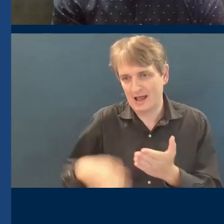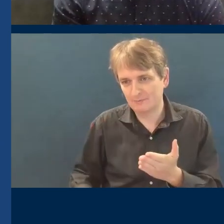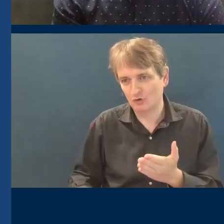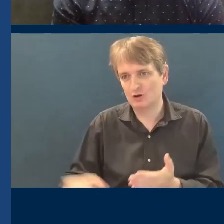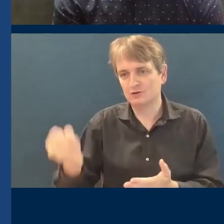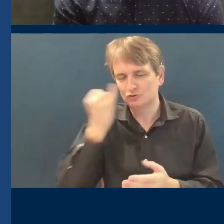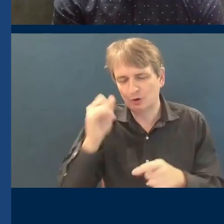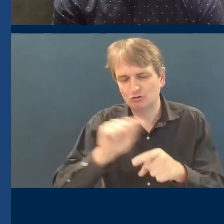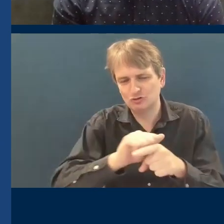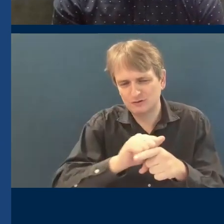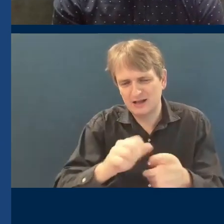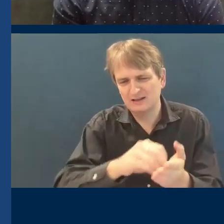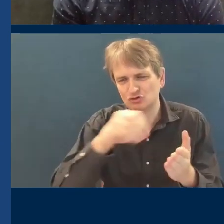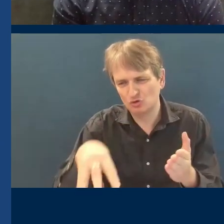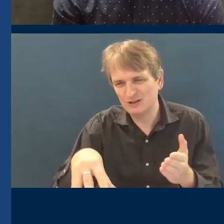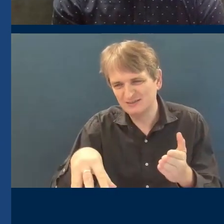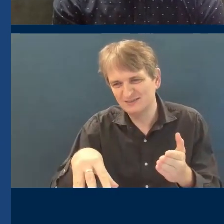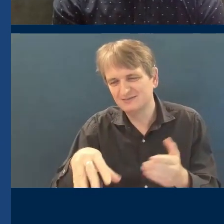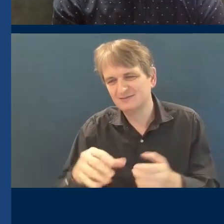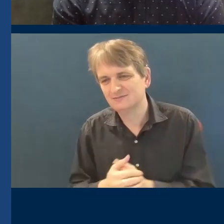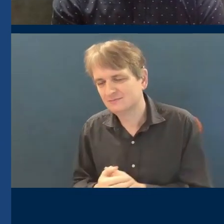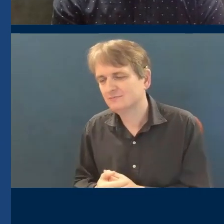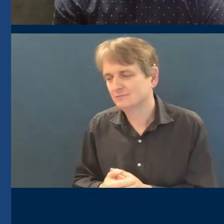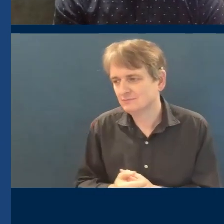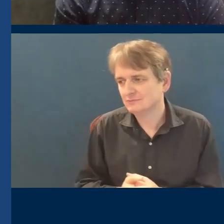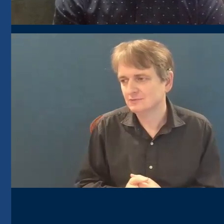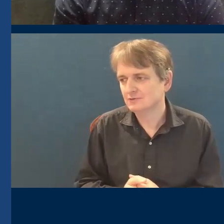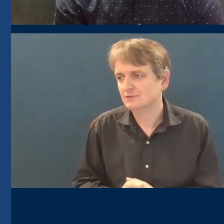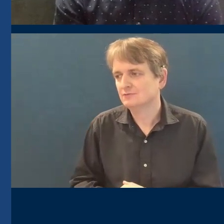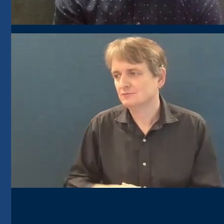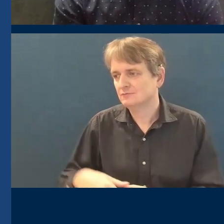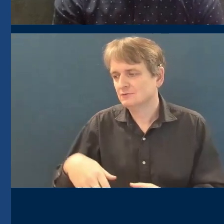So then, one of the things I learned this is immediately beneficial is just training students